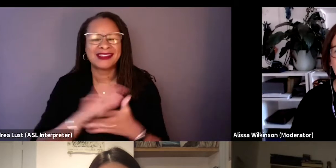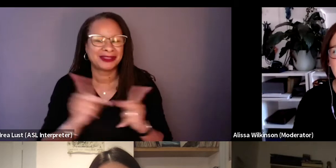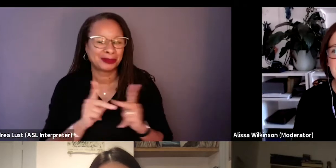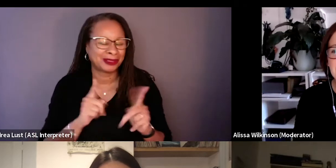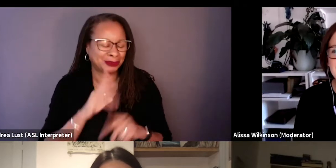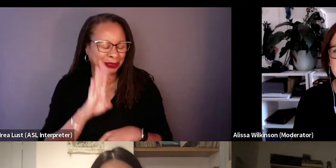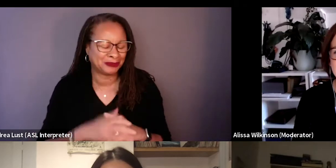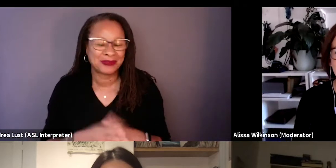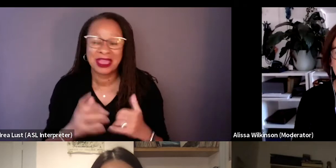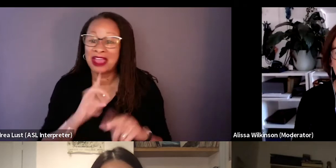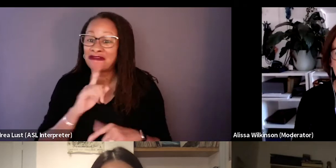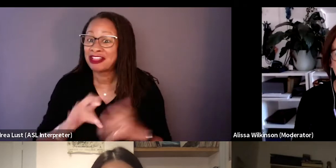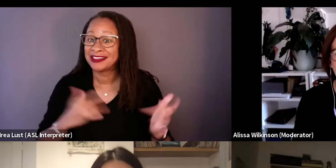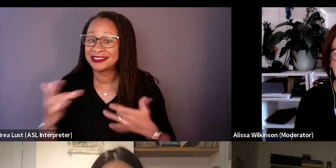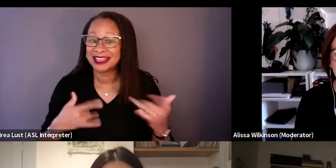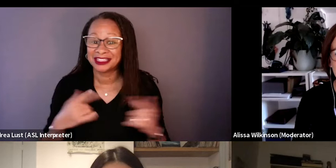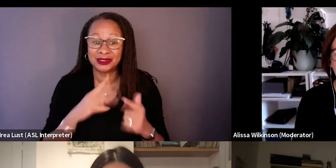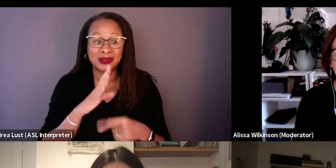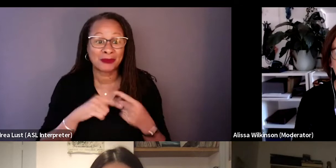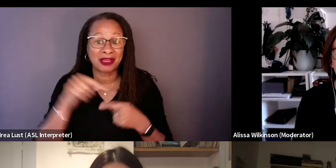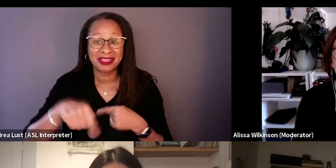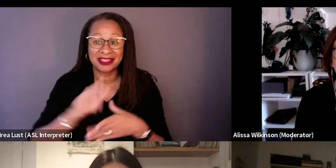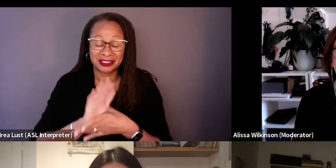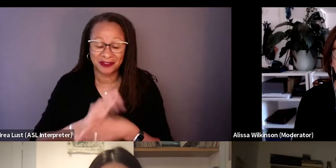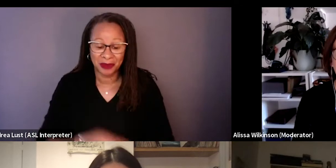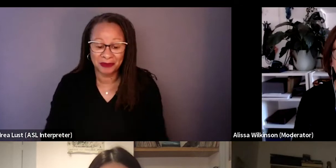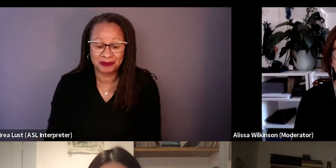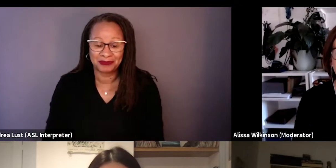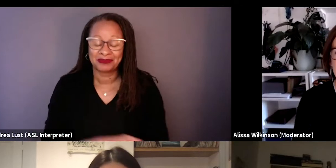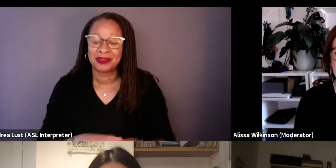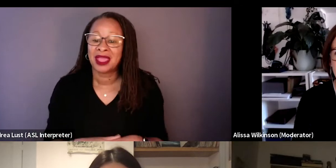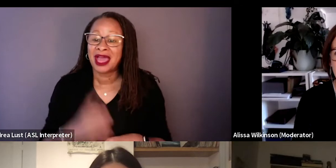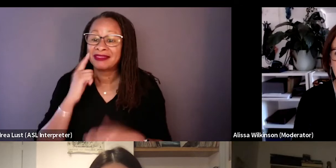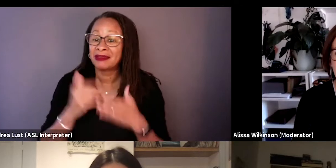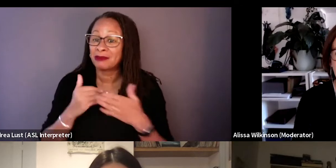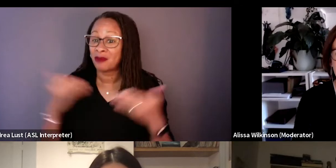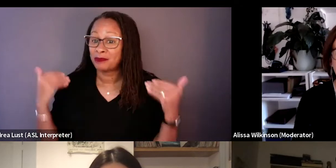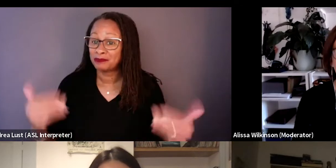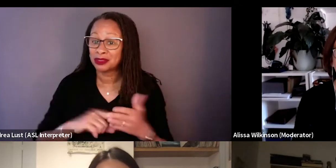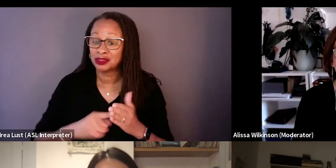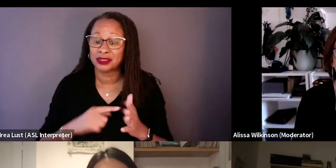I'm really excited to be talking about this film. I think before we get started, maybe we can start with Tamana